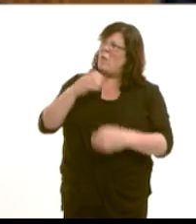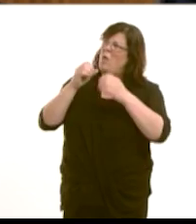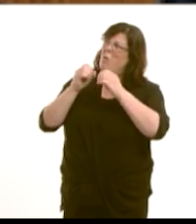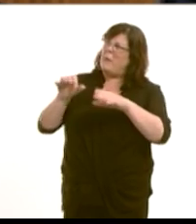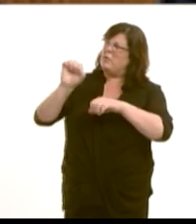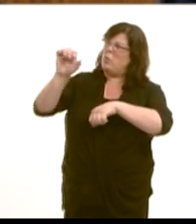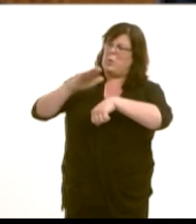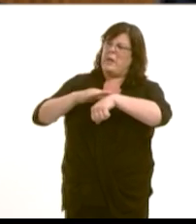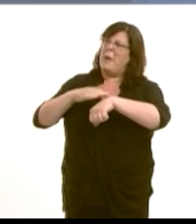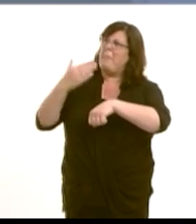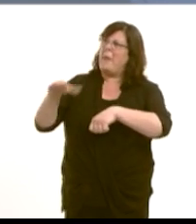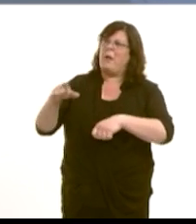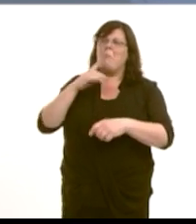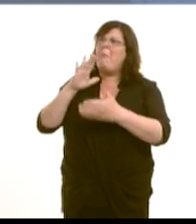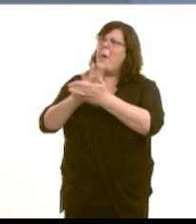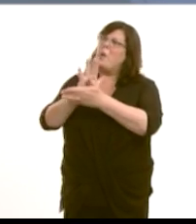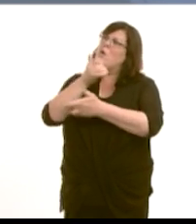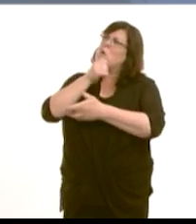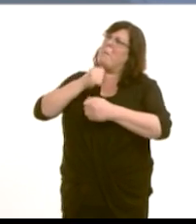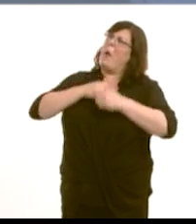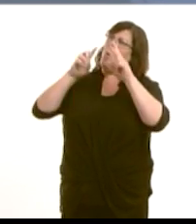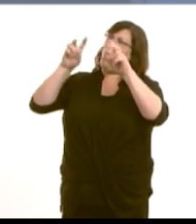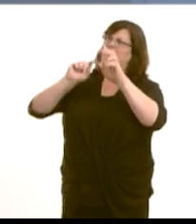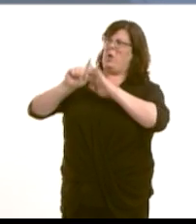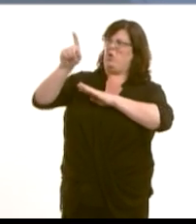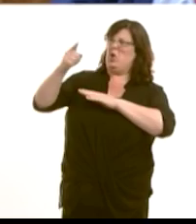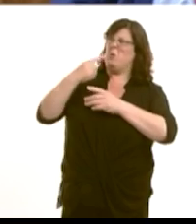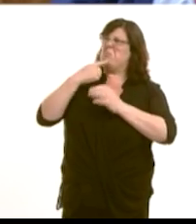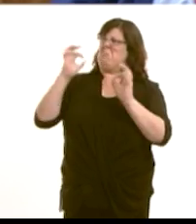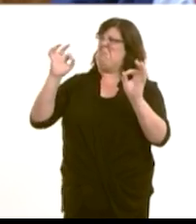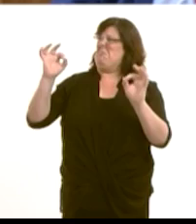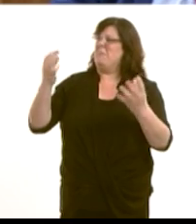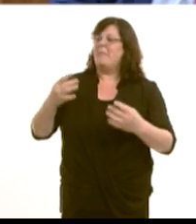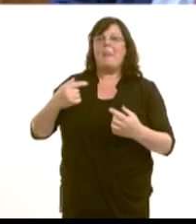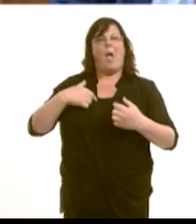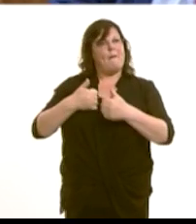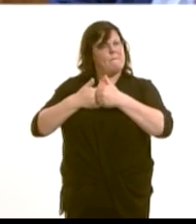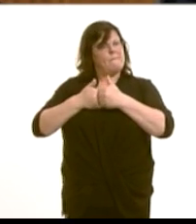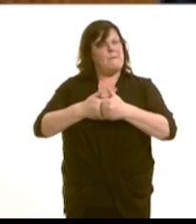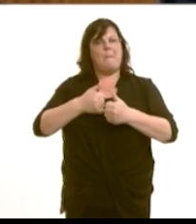happy that youíre using my quotes because youíve got so little to say, First Minister. I stand by my quotes and Iím quite happy to put that on the record.